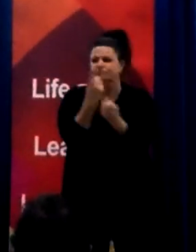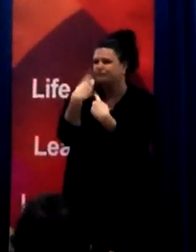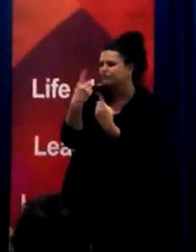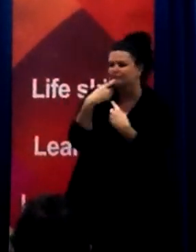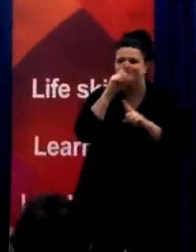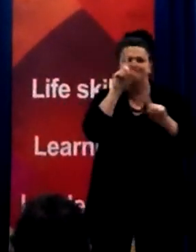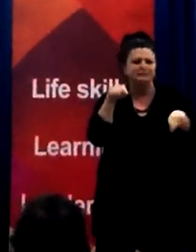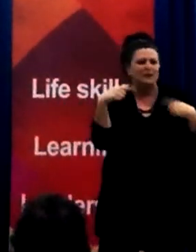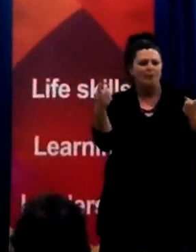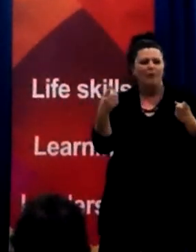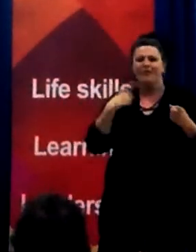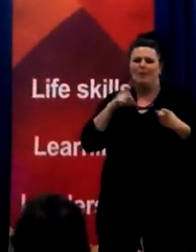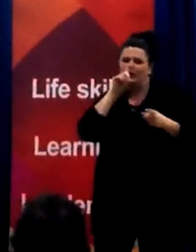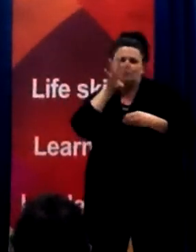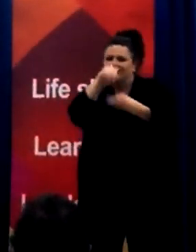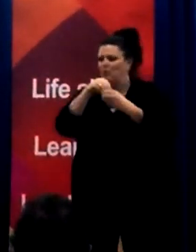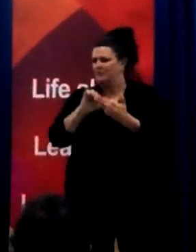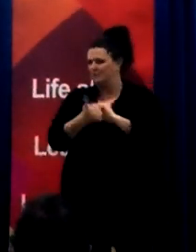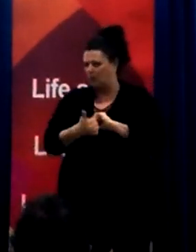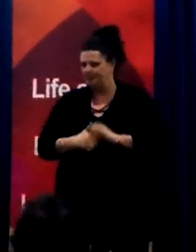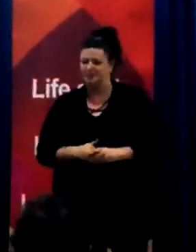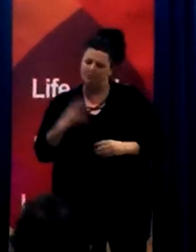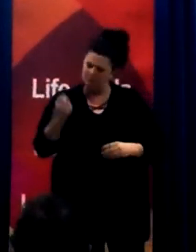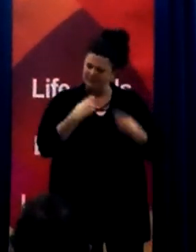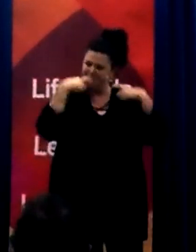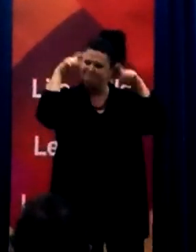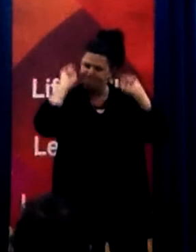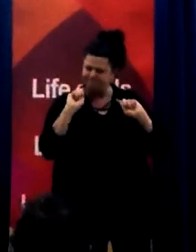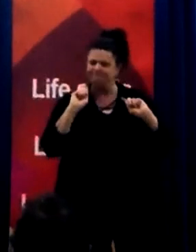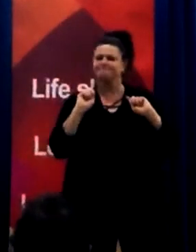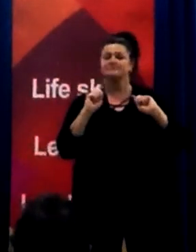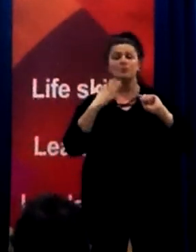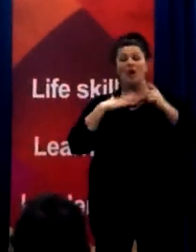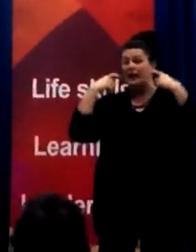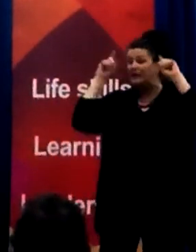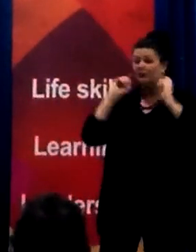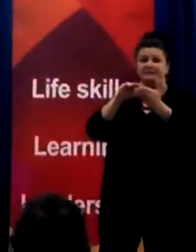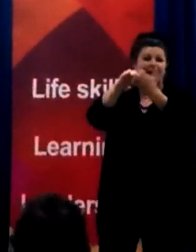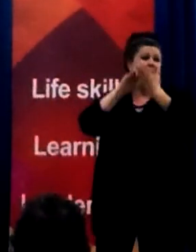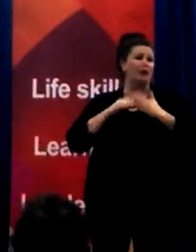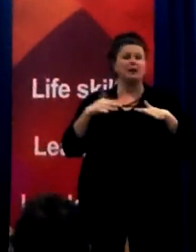so I couldn’t do the sport. My hearing aids have helped me beyond what I have ever imagined,